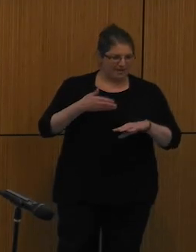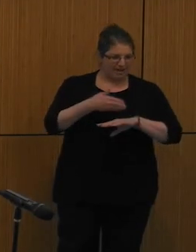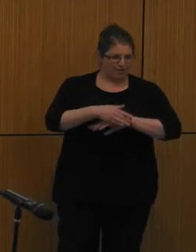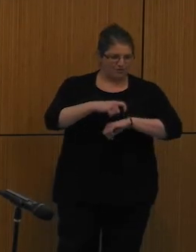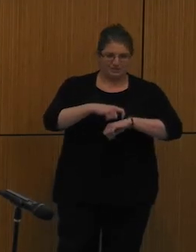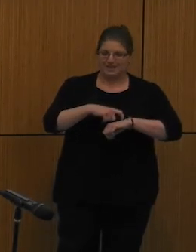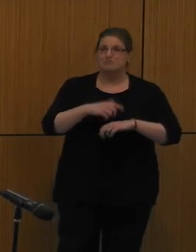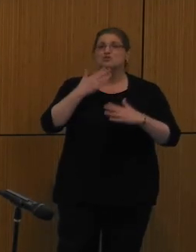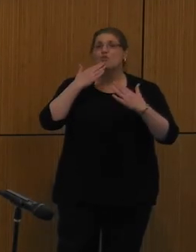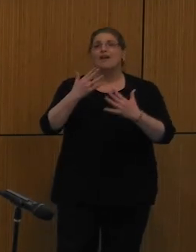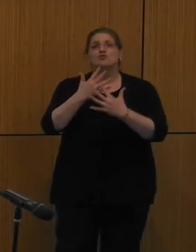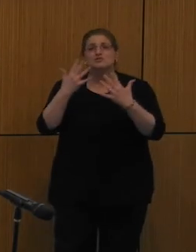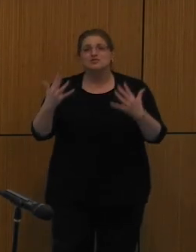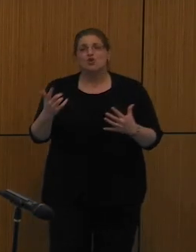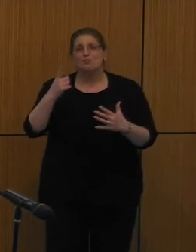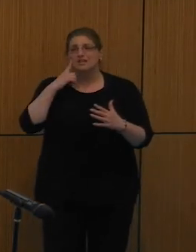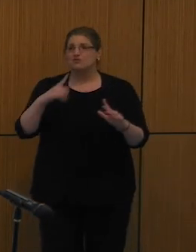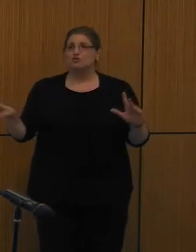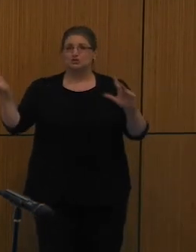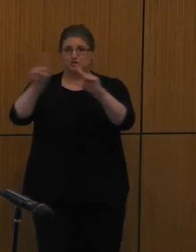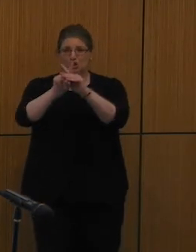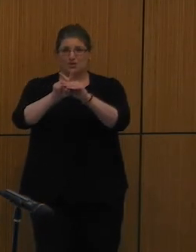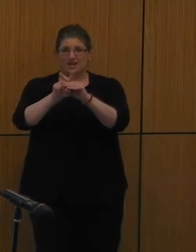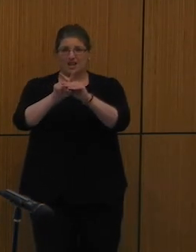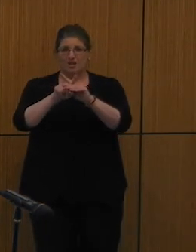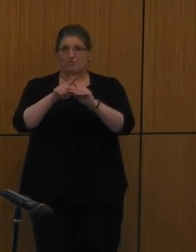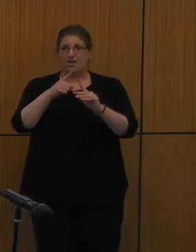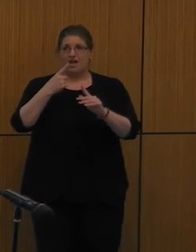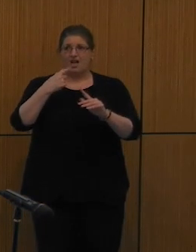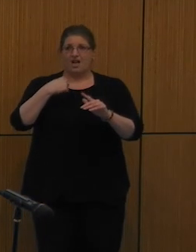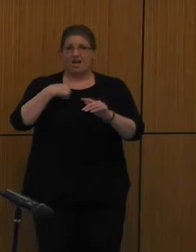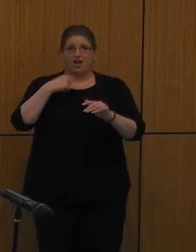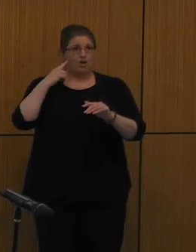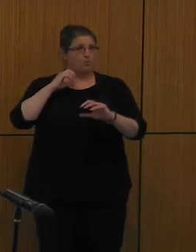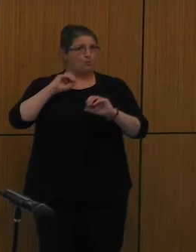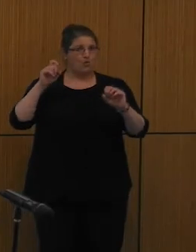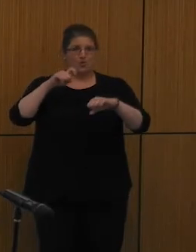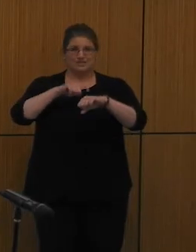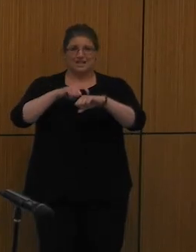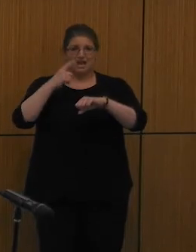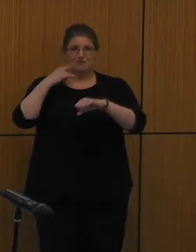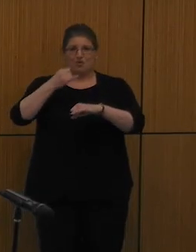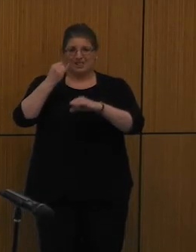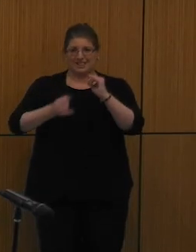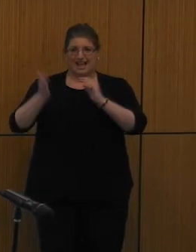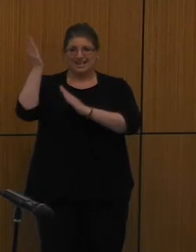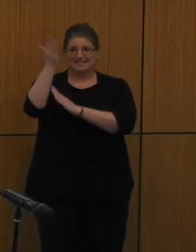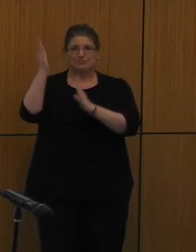Thank you so much for showing up. I've been told that we do not have time for our very last speaker. Unless.